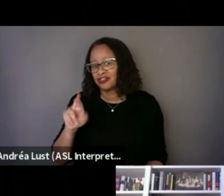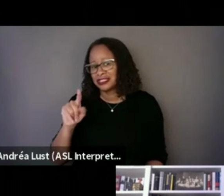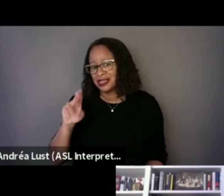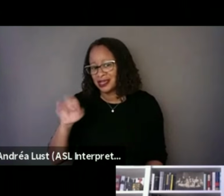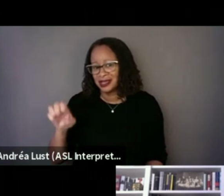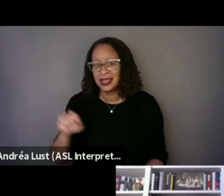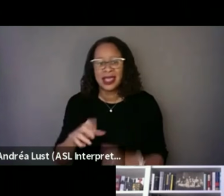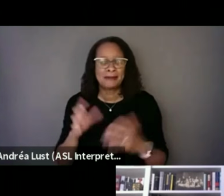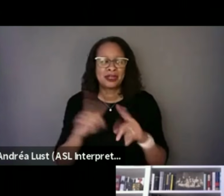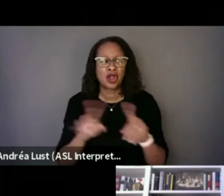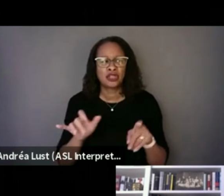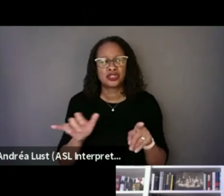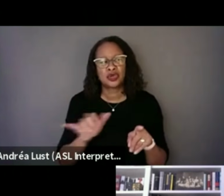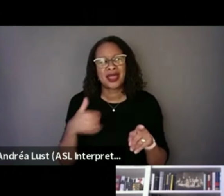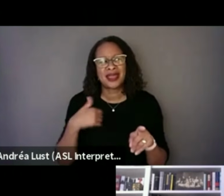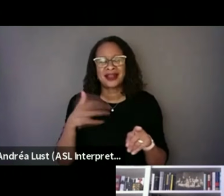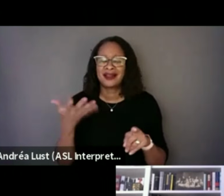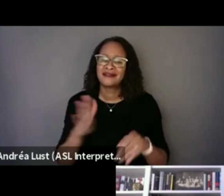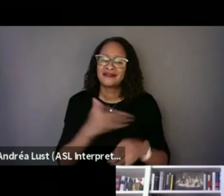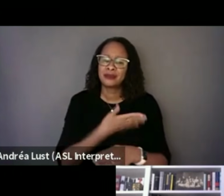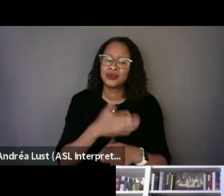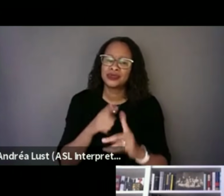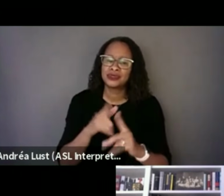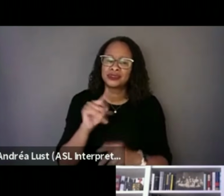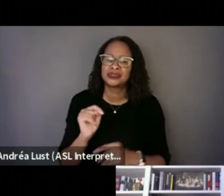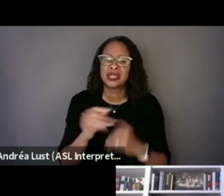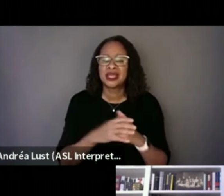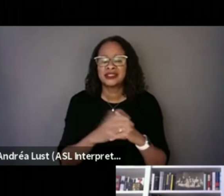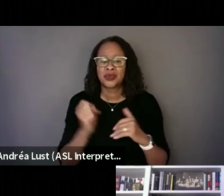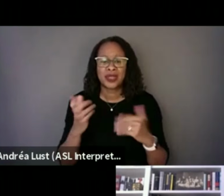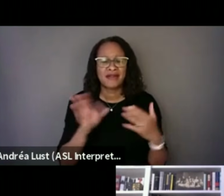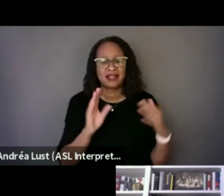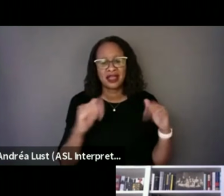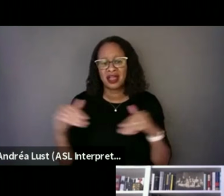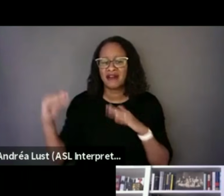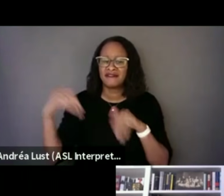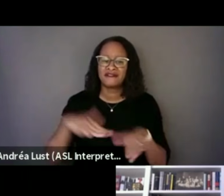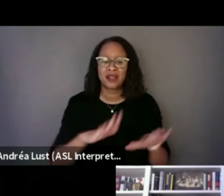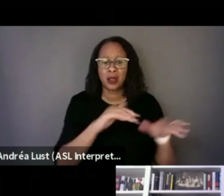And that this is such a flow of emotion, rather than plot point film,